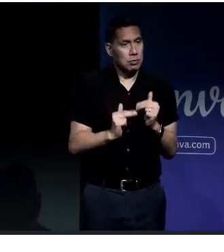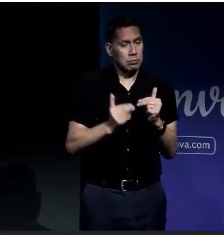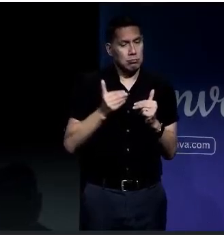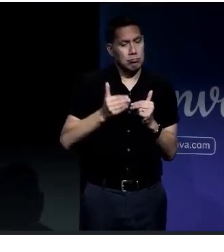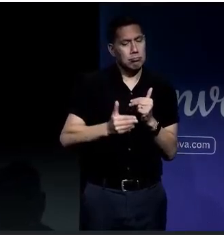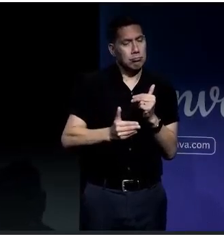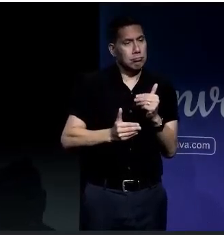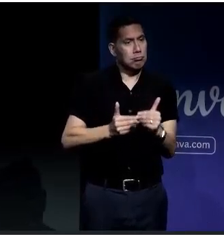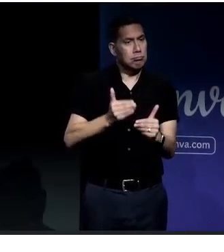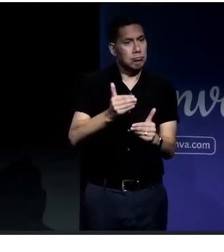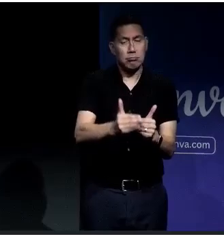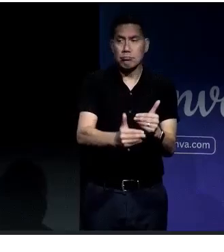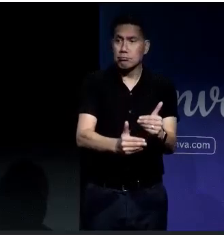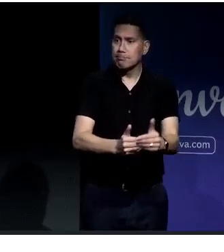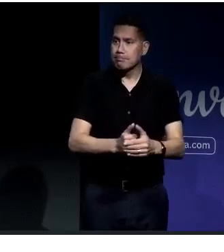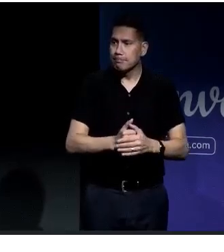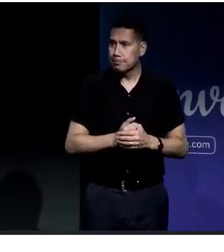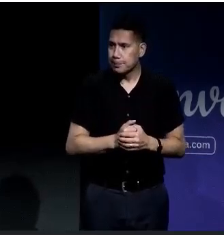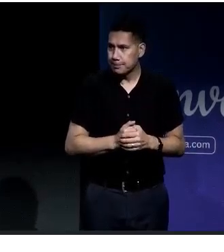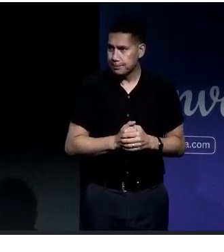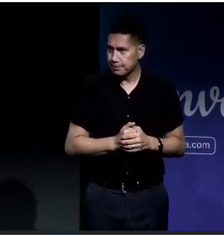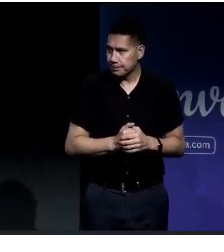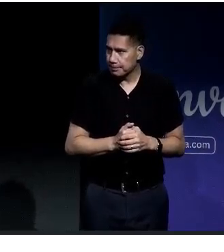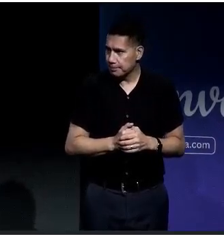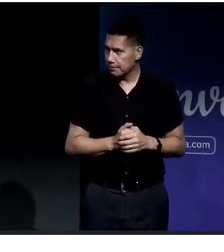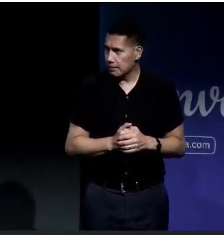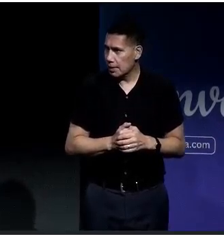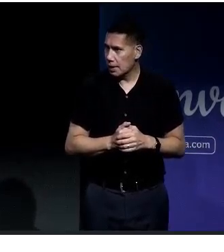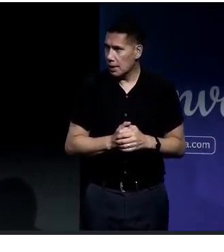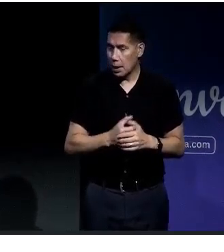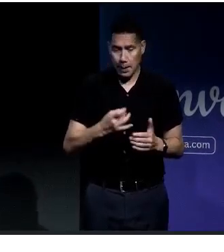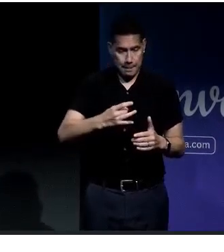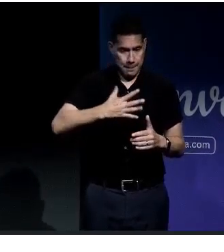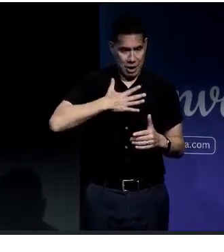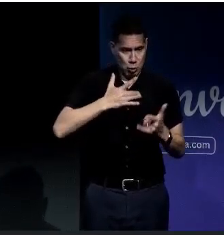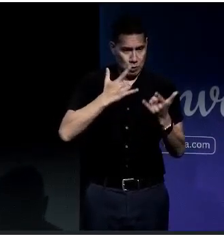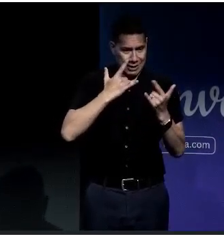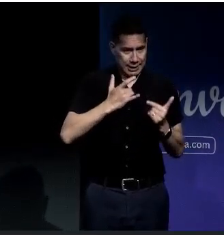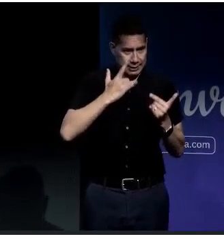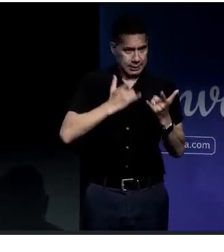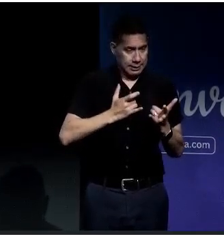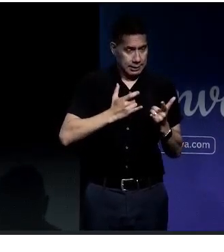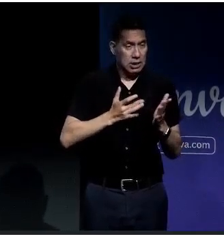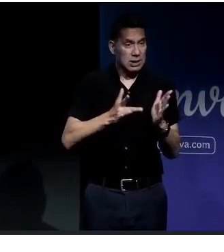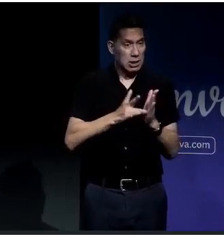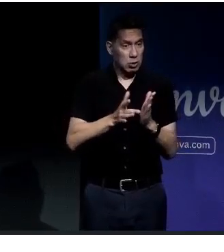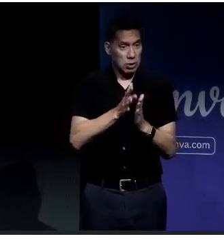Uh, Learn about manual testing techniques as well, things like using a keyboard and